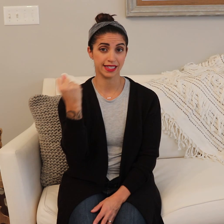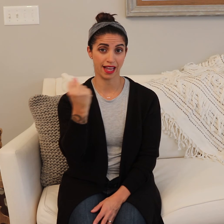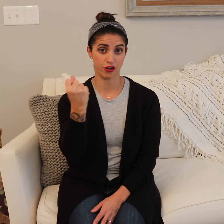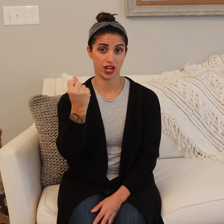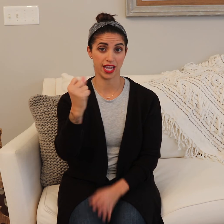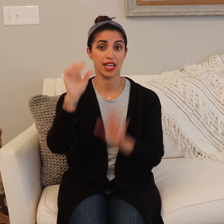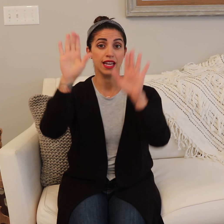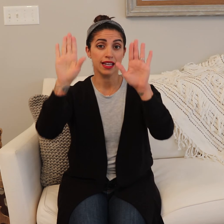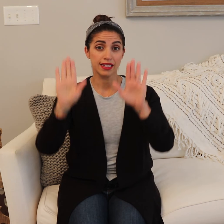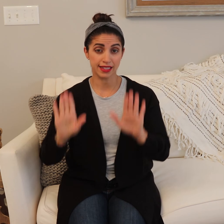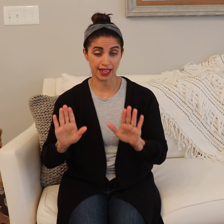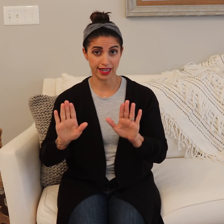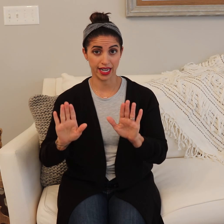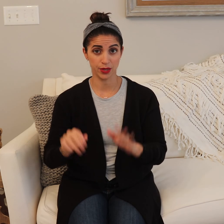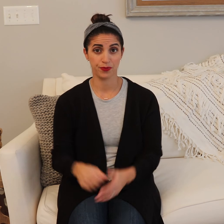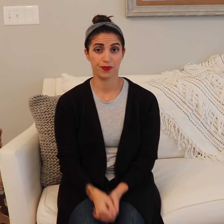Saturday Sunday